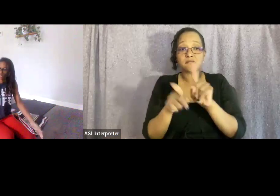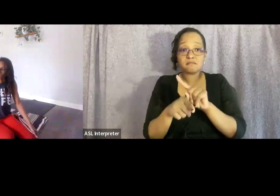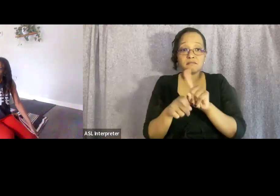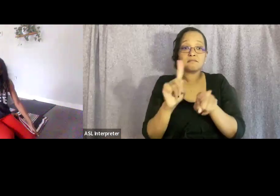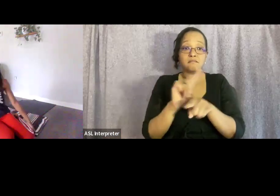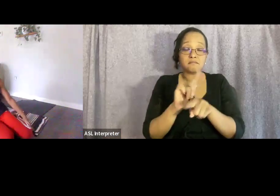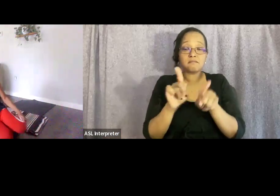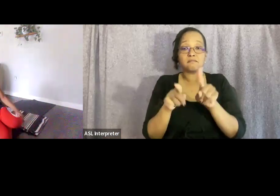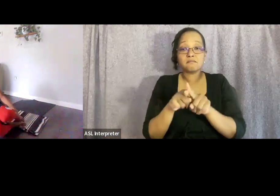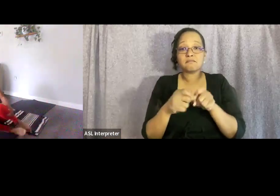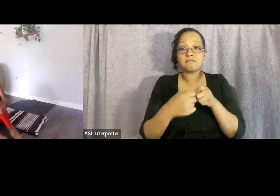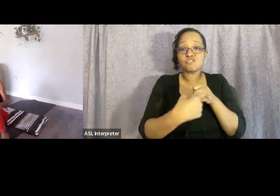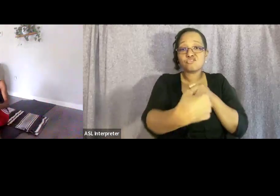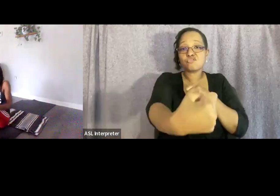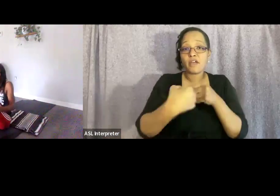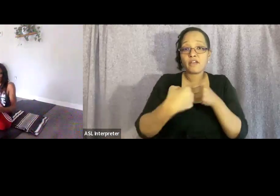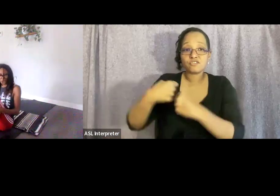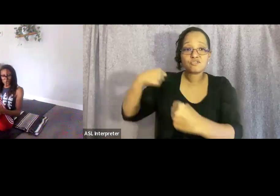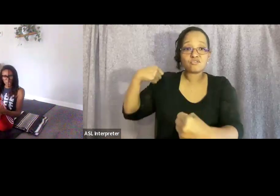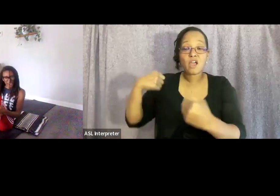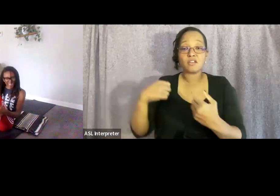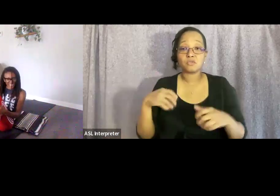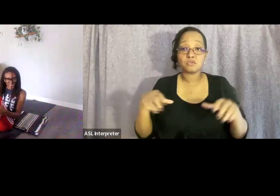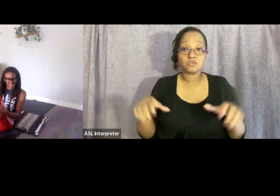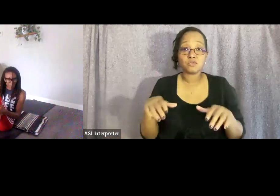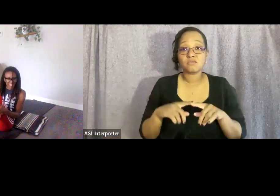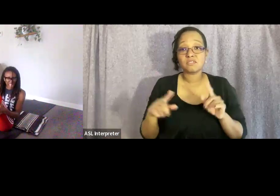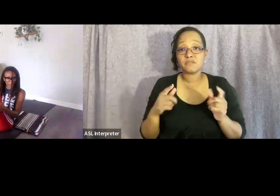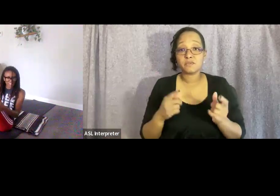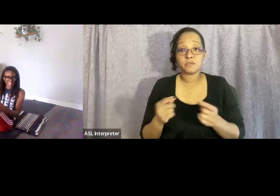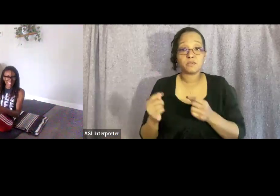or do something different, because there may be a rebound, or something happening